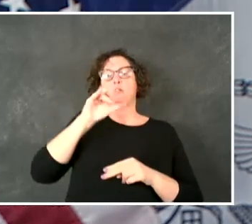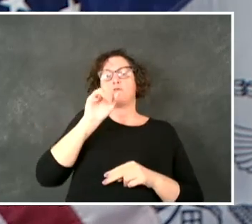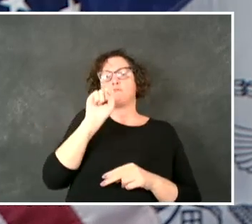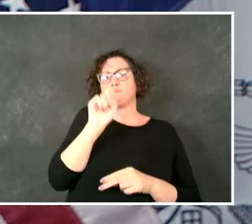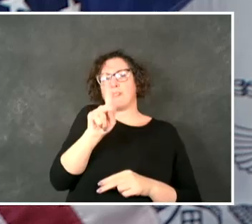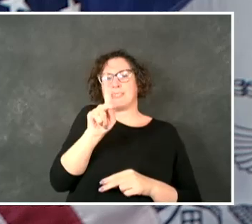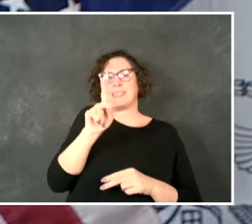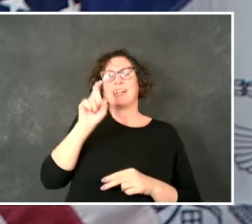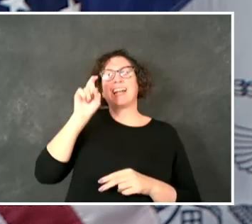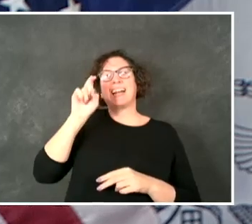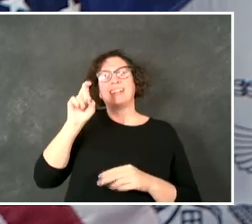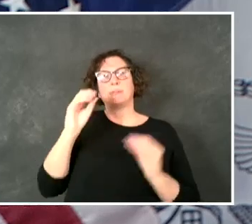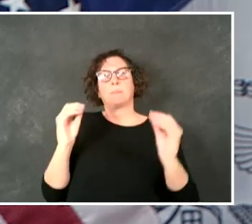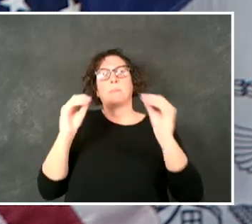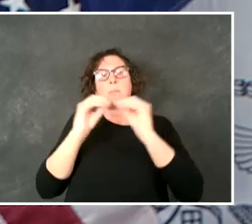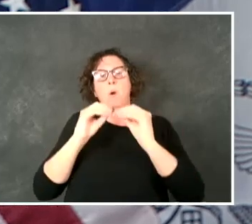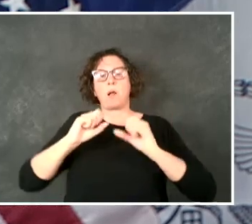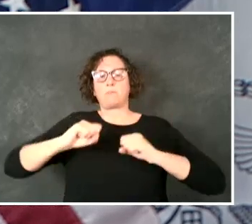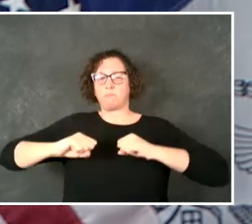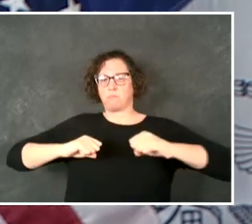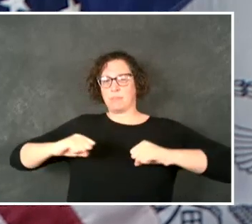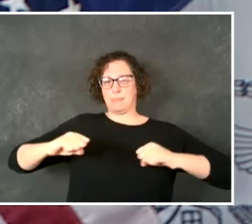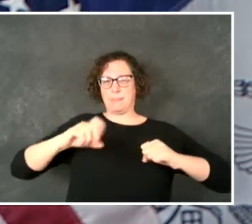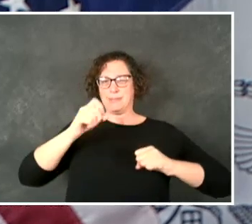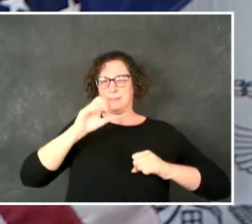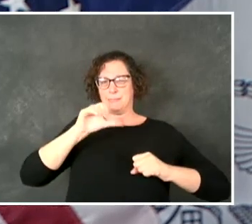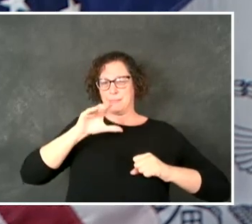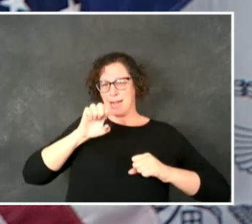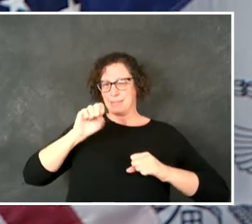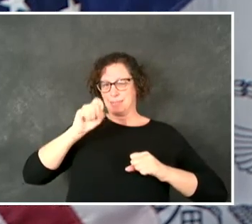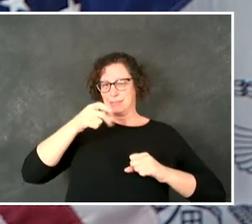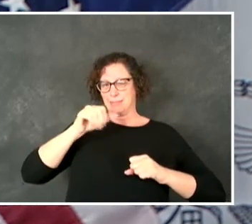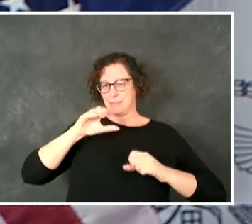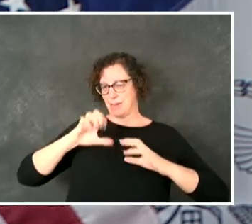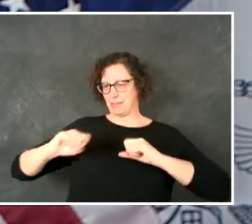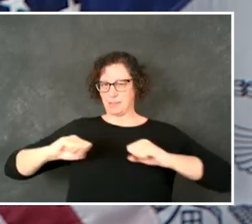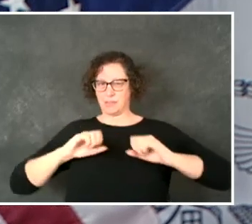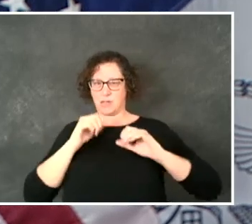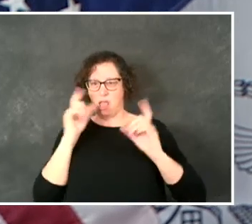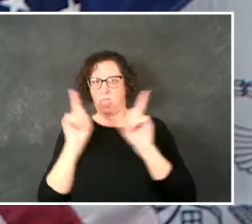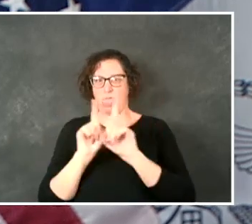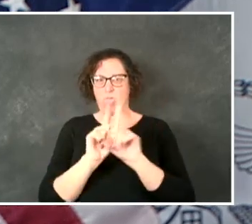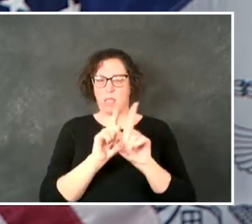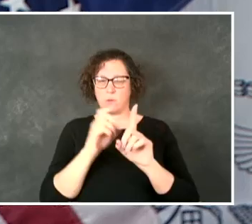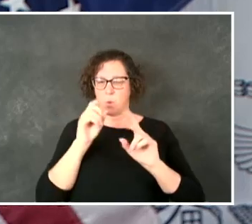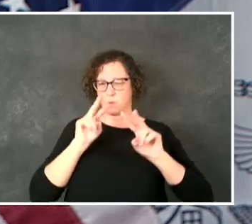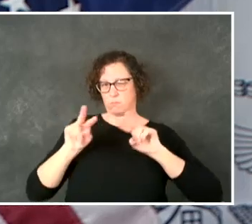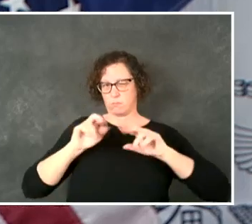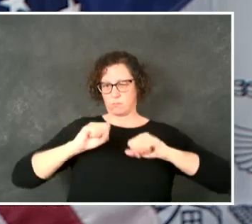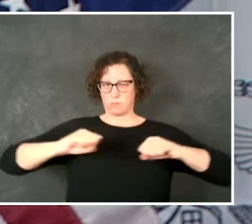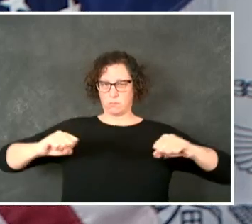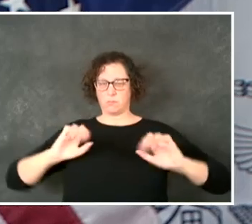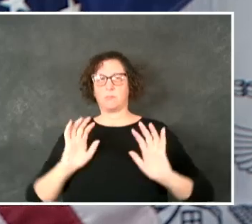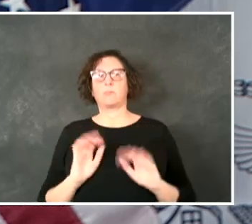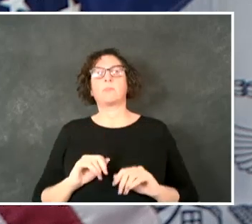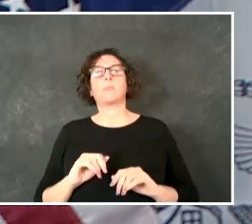COMMUNITIEST HA T VHAE BE AFFLICTED THE MOT.S EMPG YOU SAICAD N AND WILL BE PART OF IT.